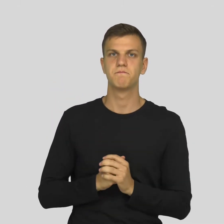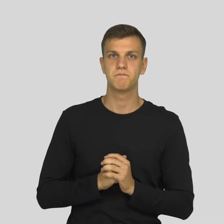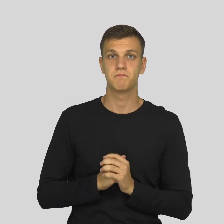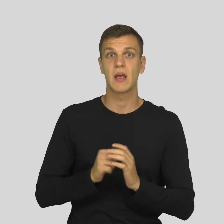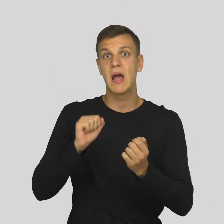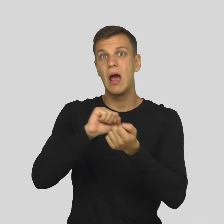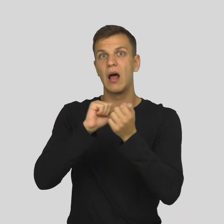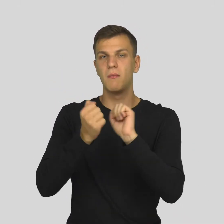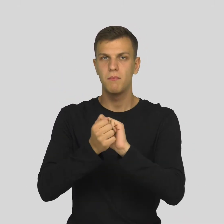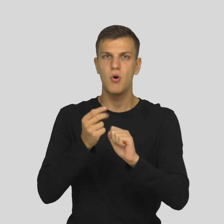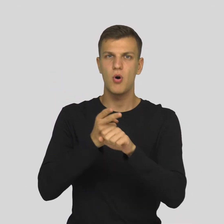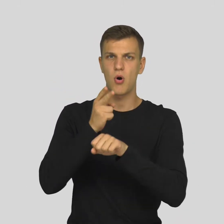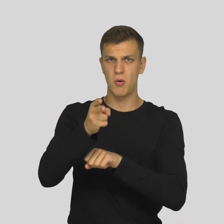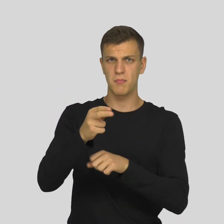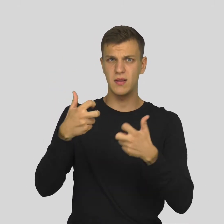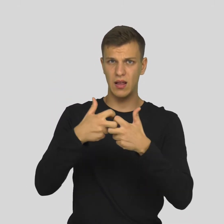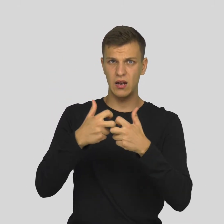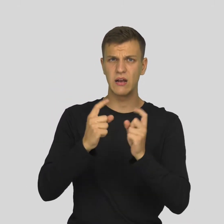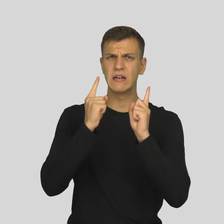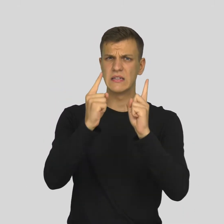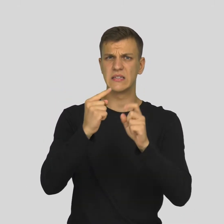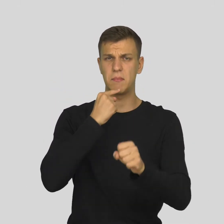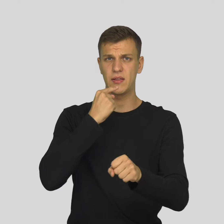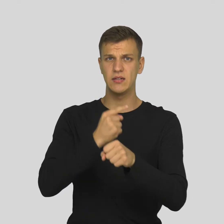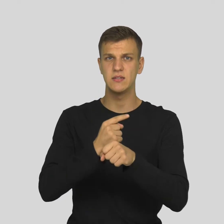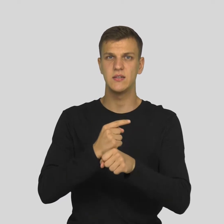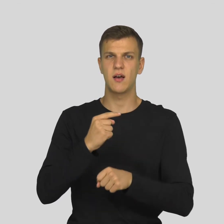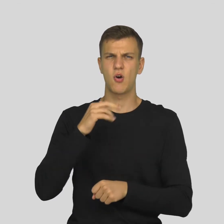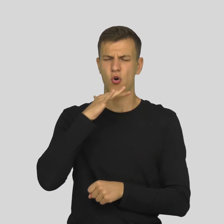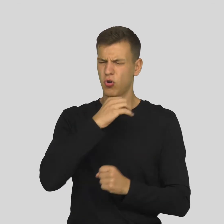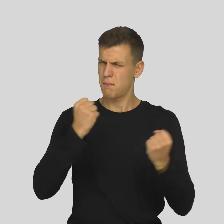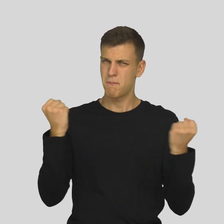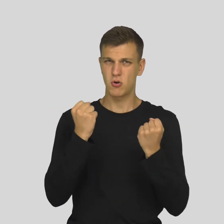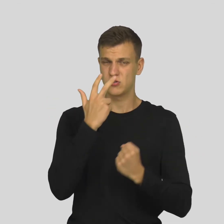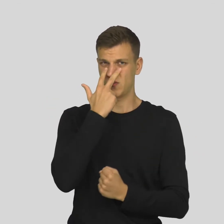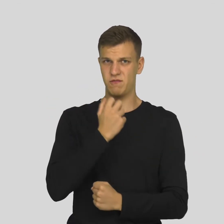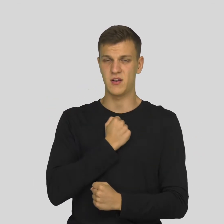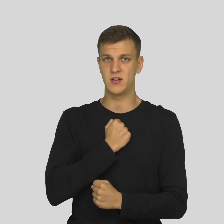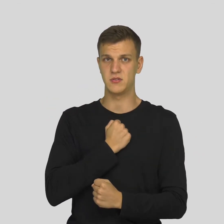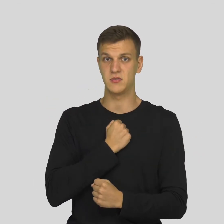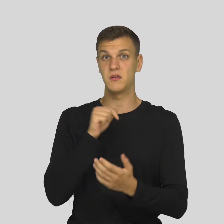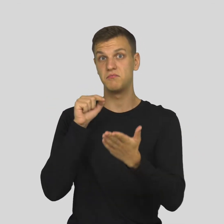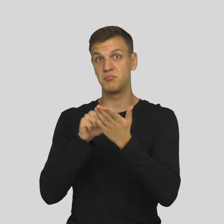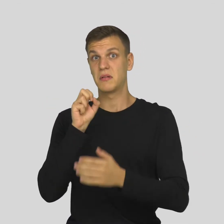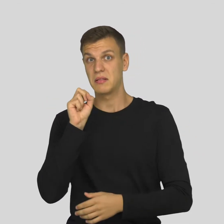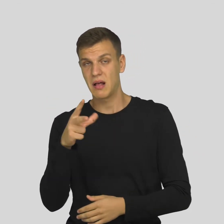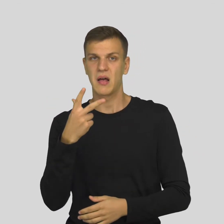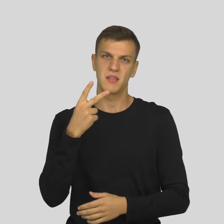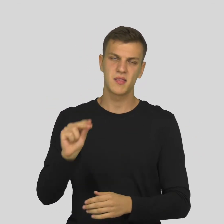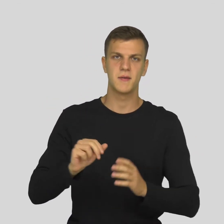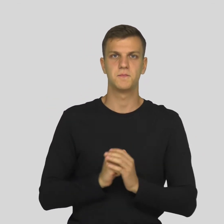Applying the appropriate contrast ratio.